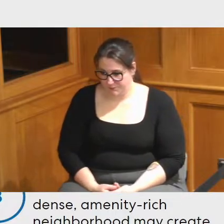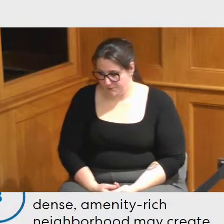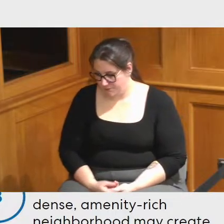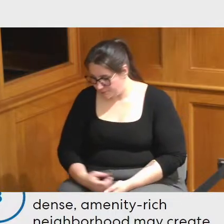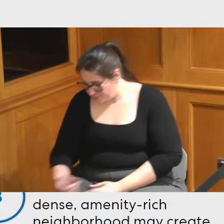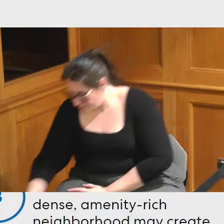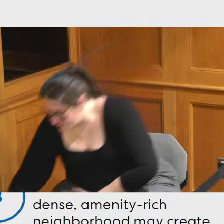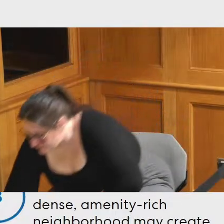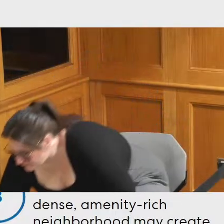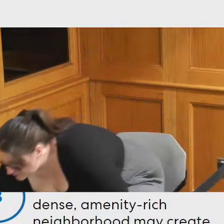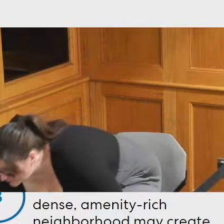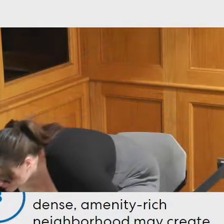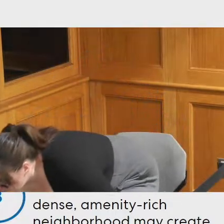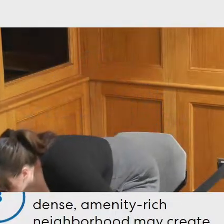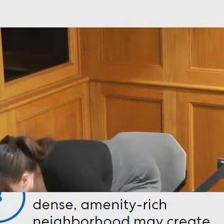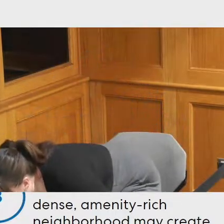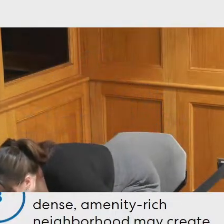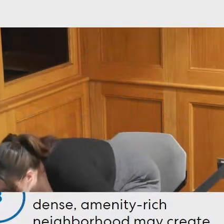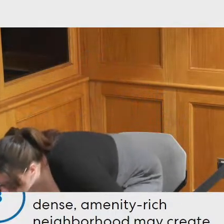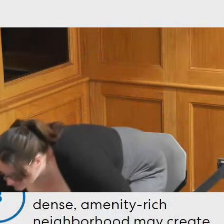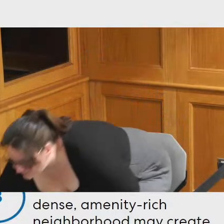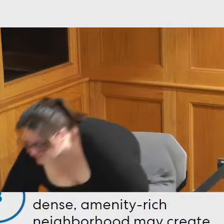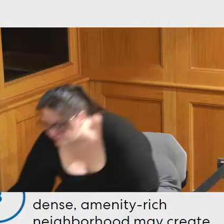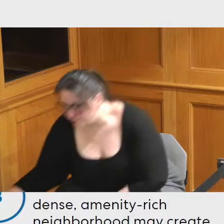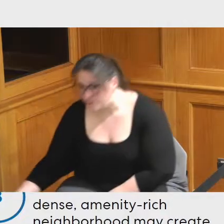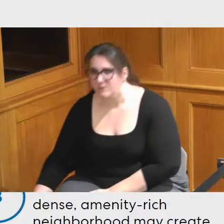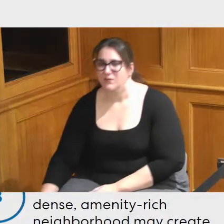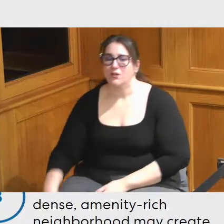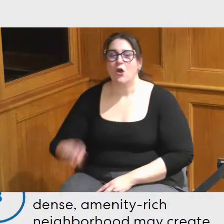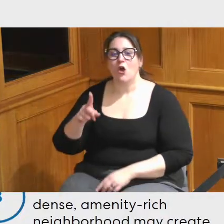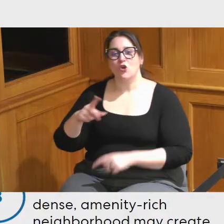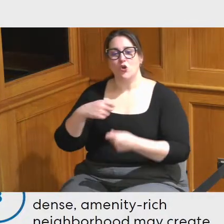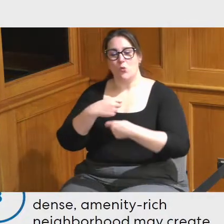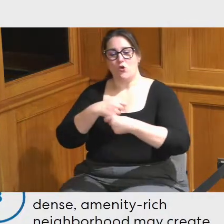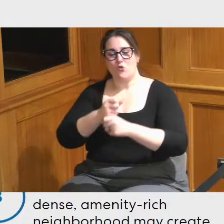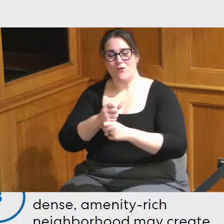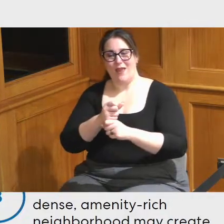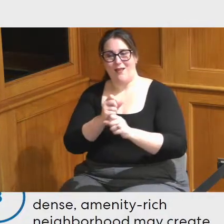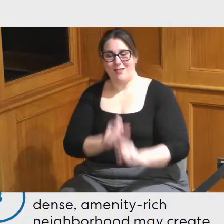of place. You you want you're be creating a place where people really want to be and and there will